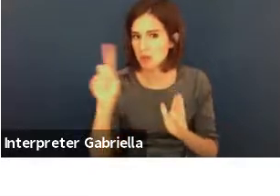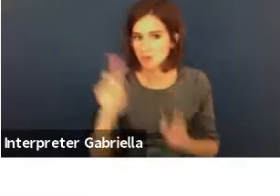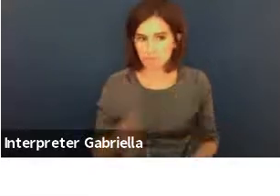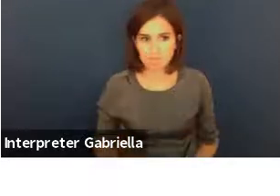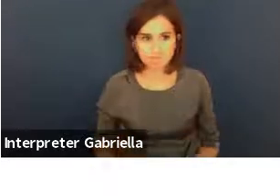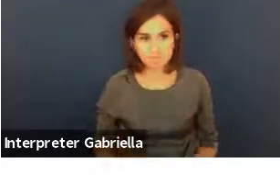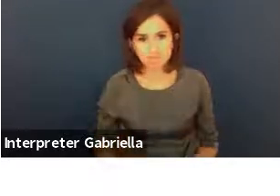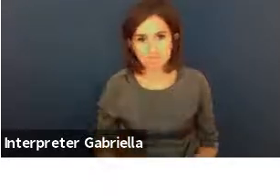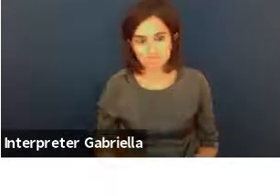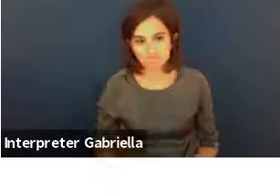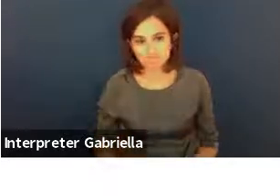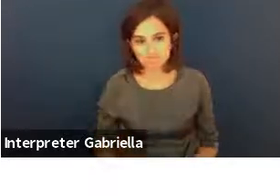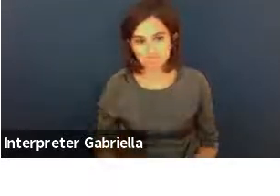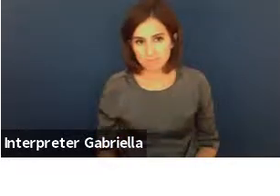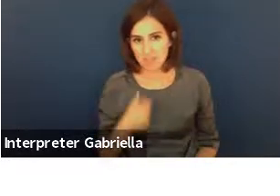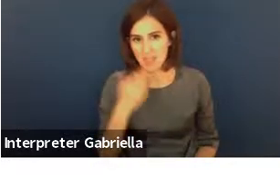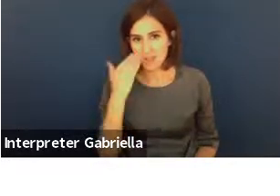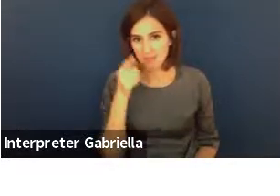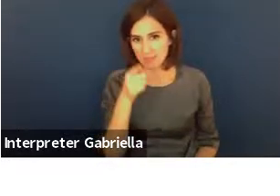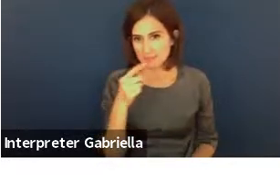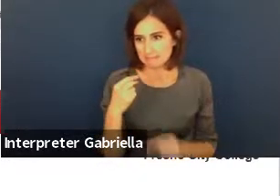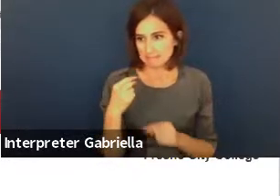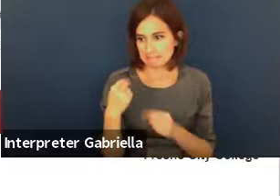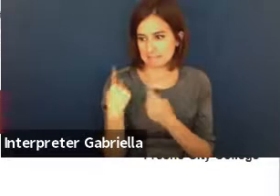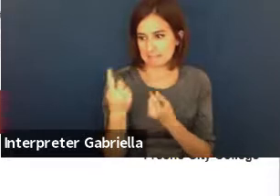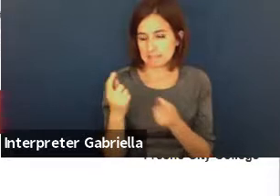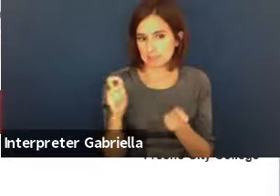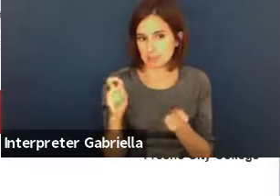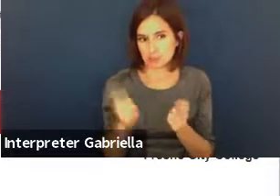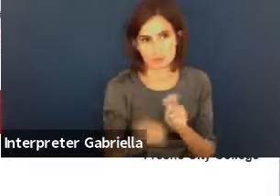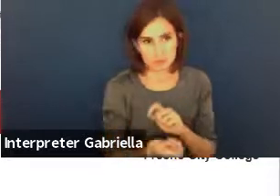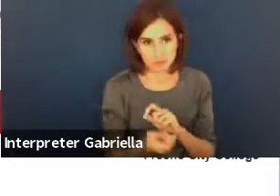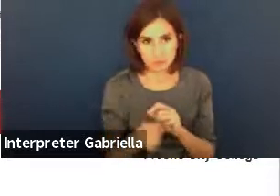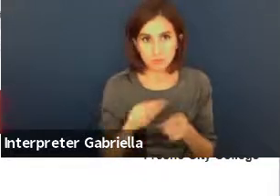Linda Kobashigawa: I know it's changed. Let me go to our web page so